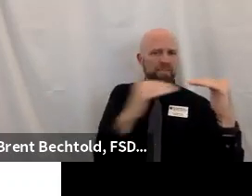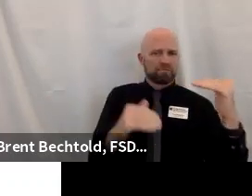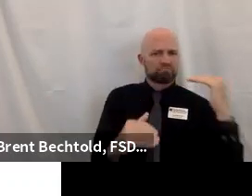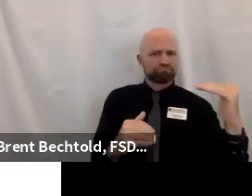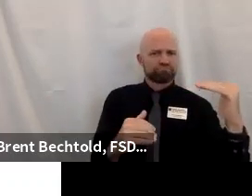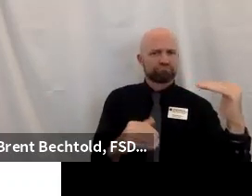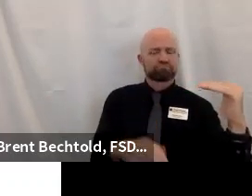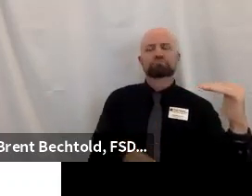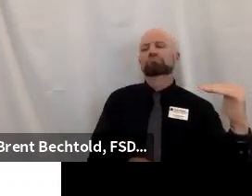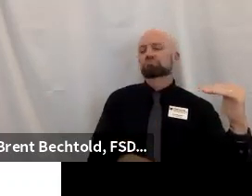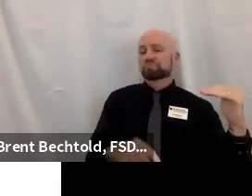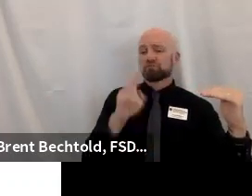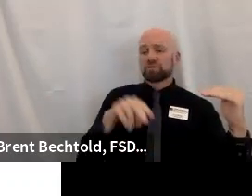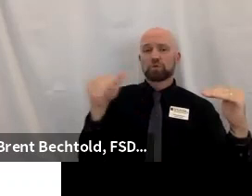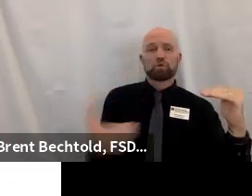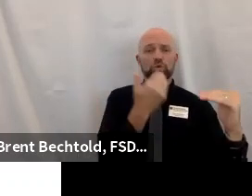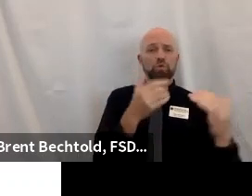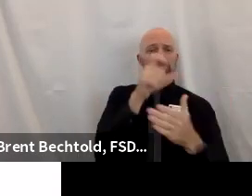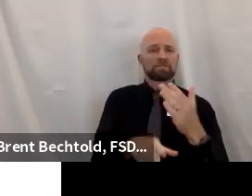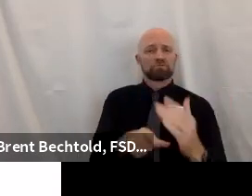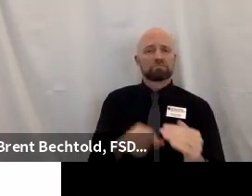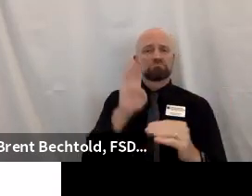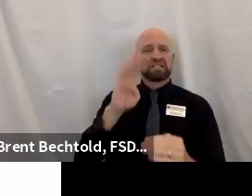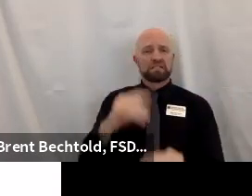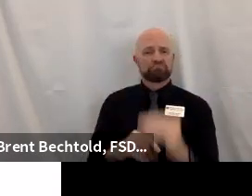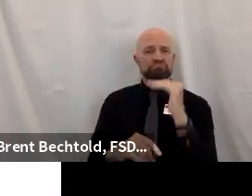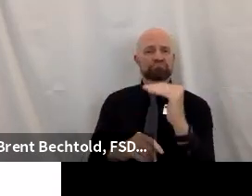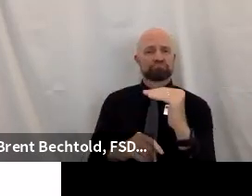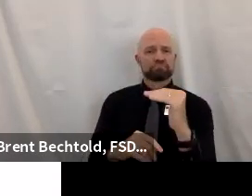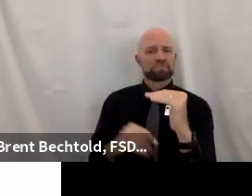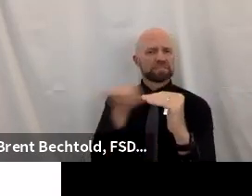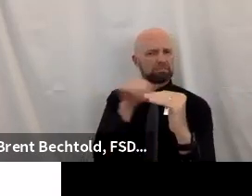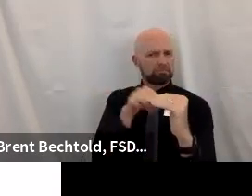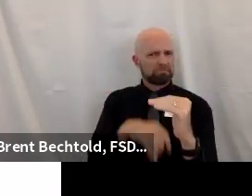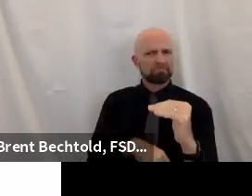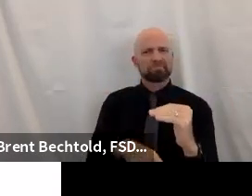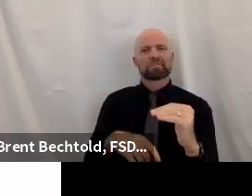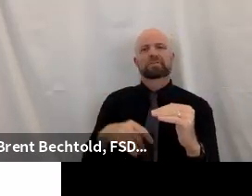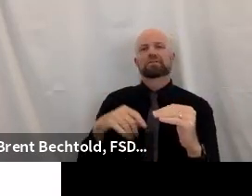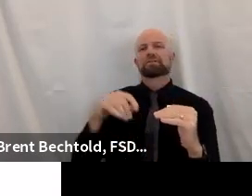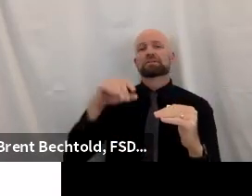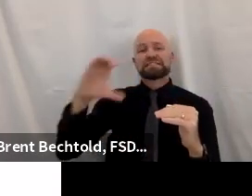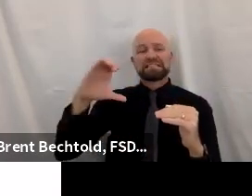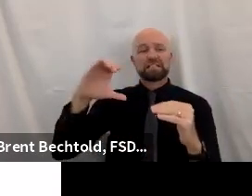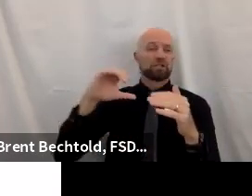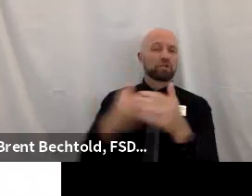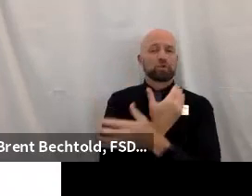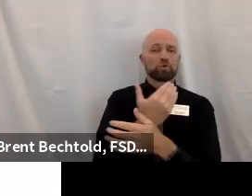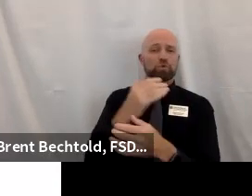they get this level of comprehension, a minimal level of comprehension, and then they add another reading passage and it might be similar.